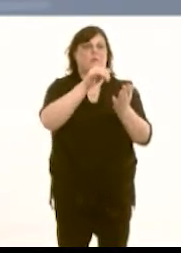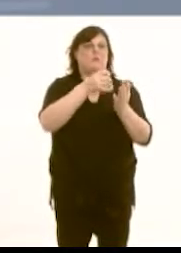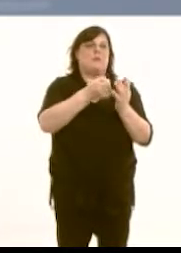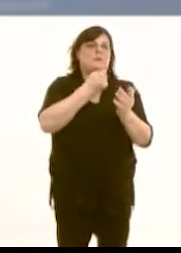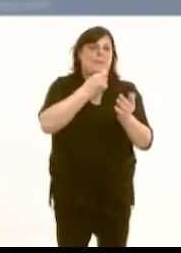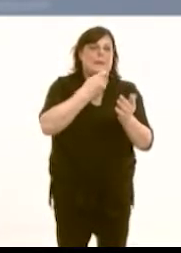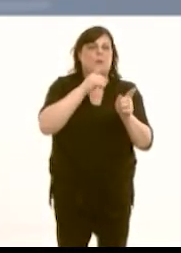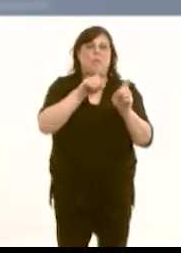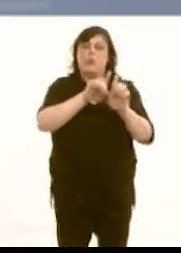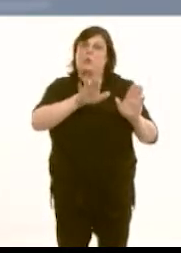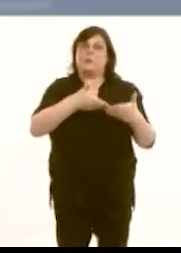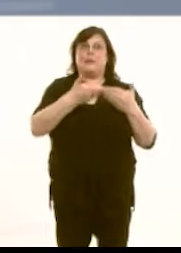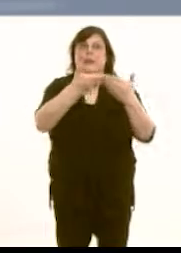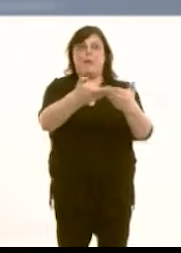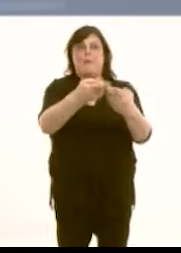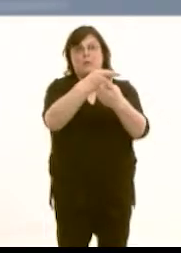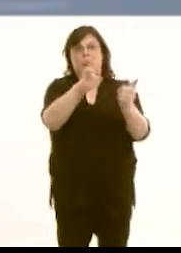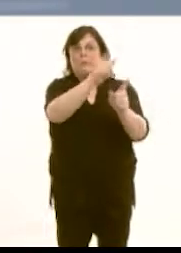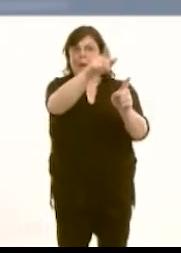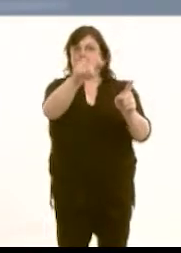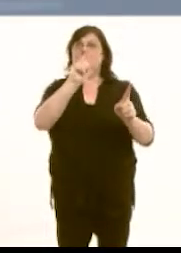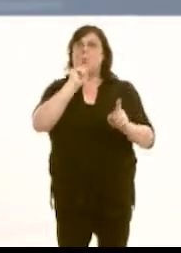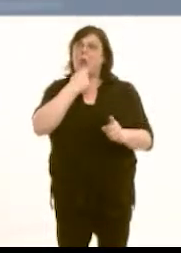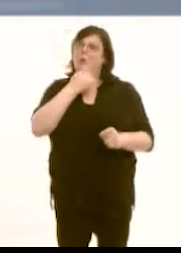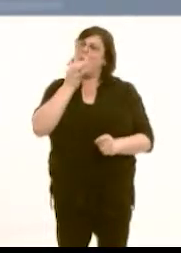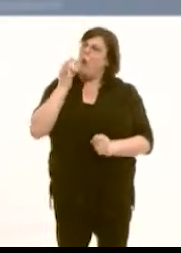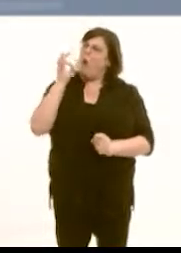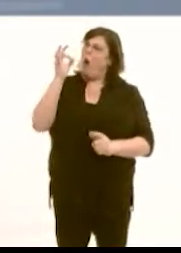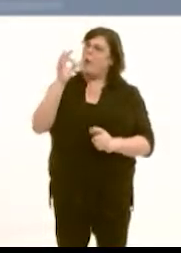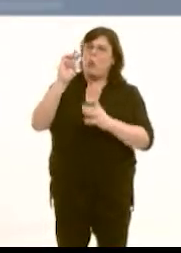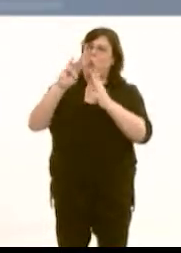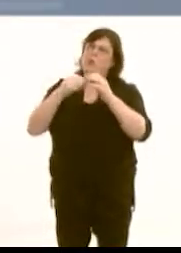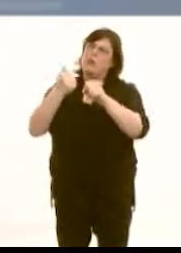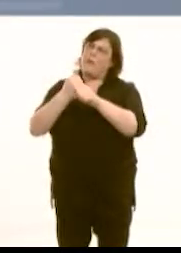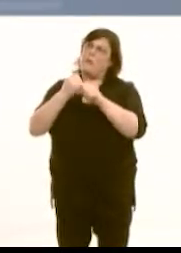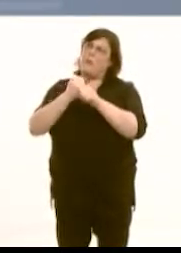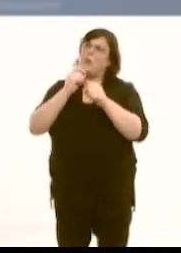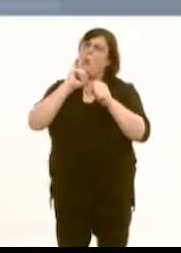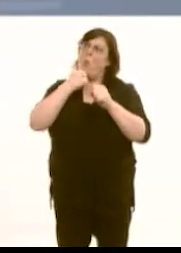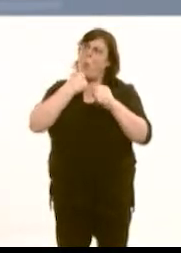Will your Government reconsider the possibility of allowing community pharmacists to dispense